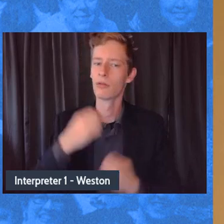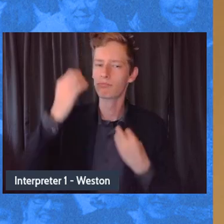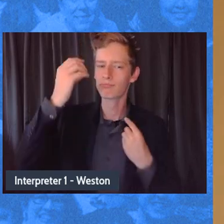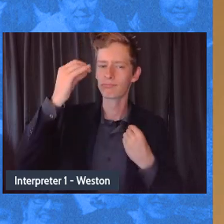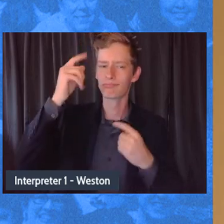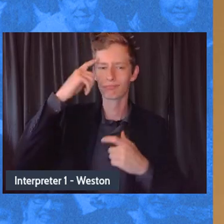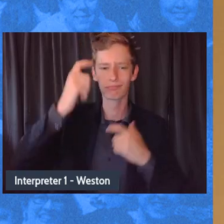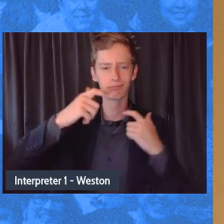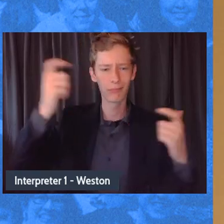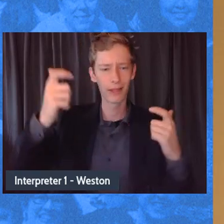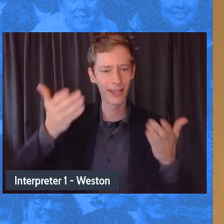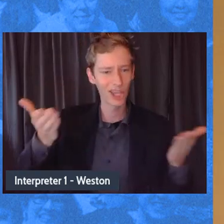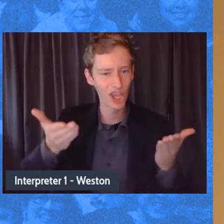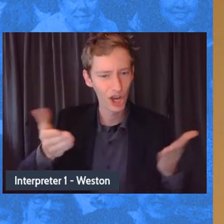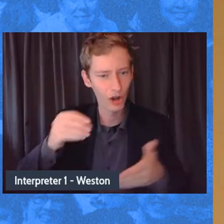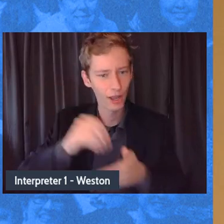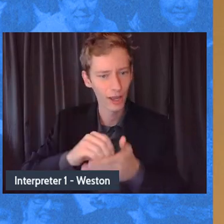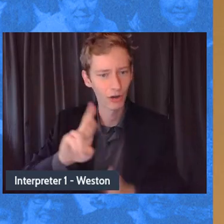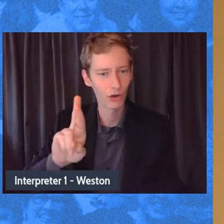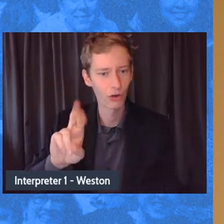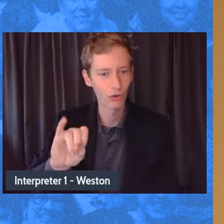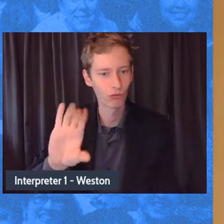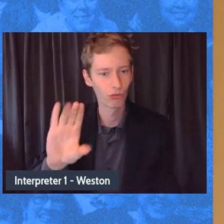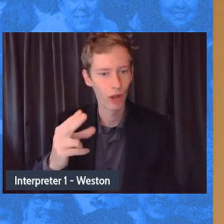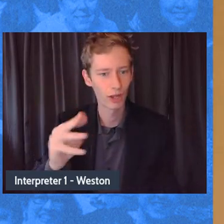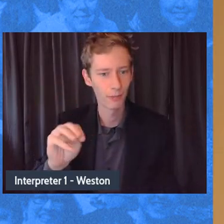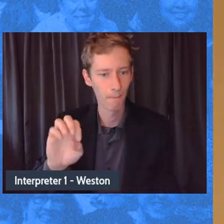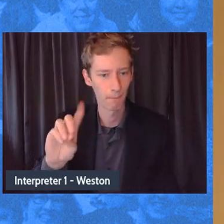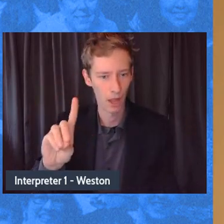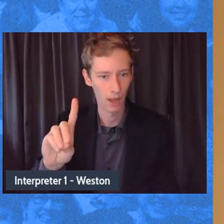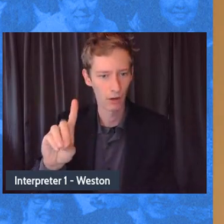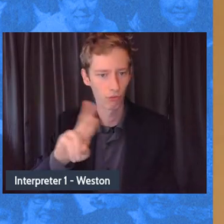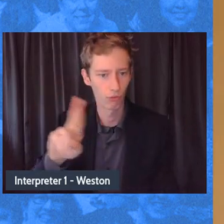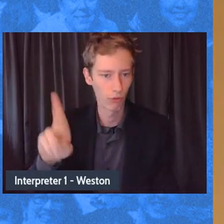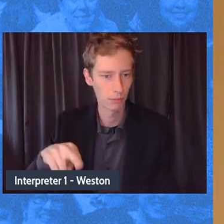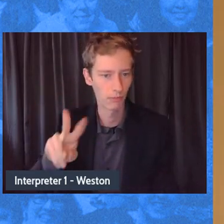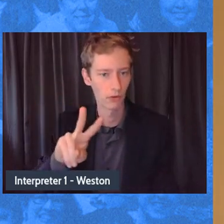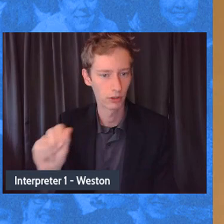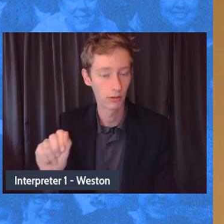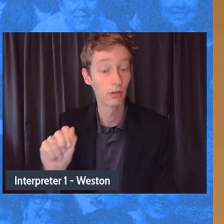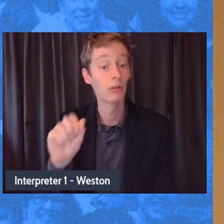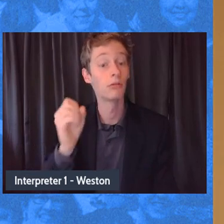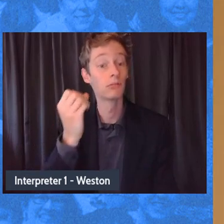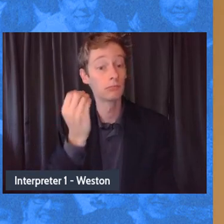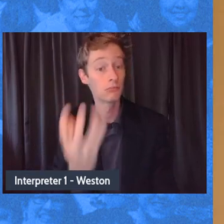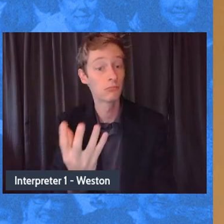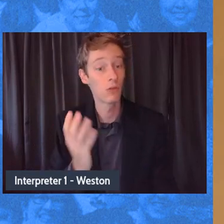and make no mistake. Our health care, reproductive health care, our democracy, funding for our schools